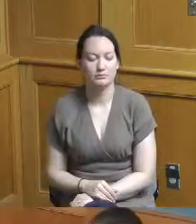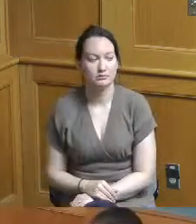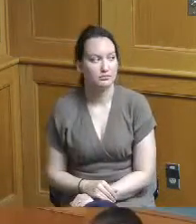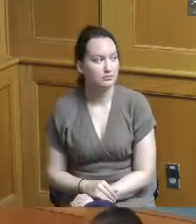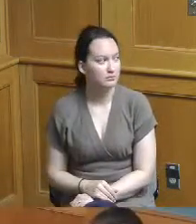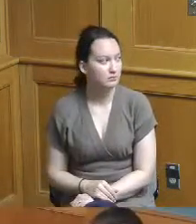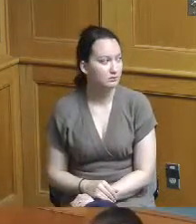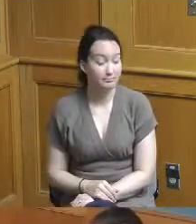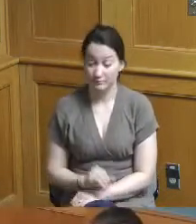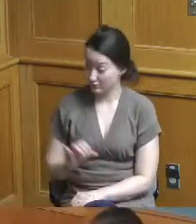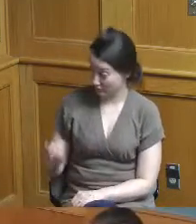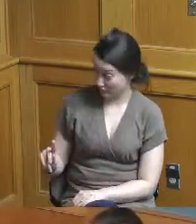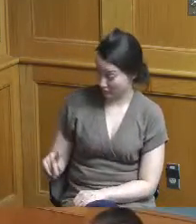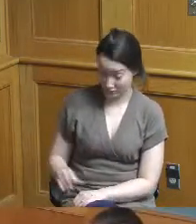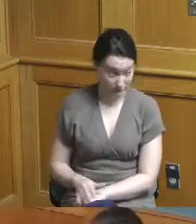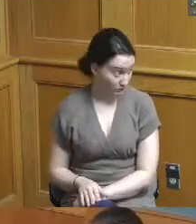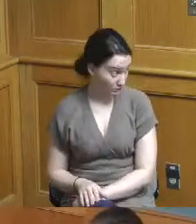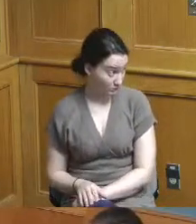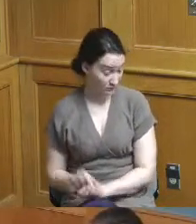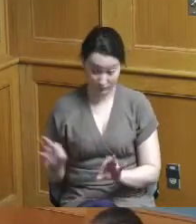okay is that it okay okay